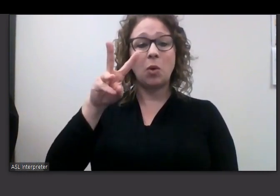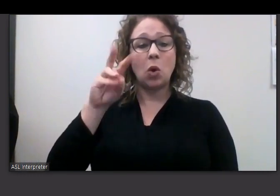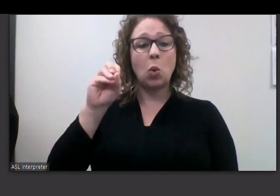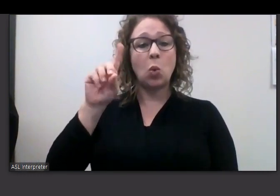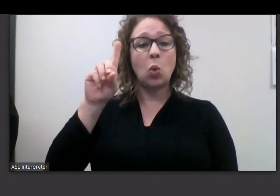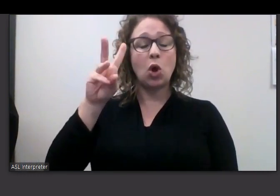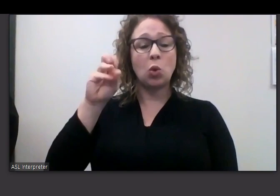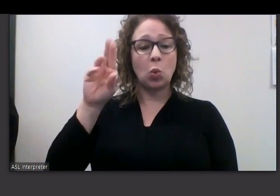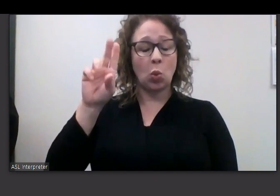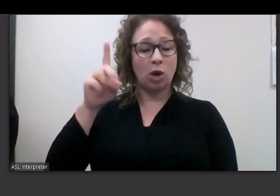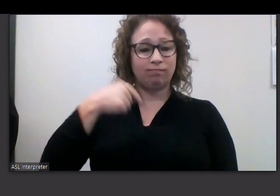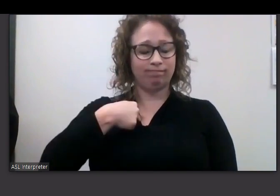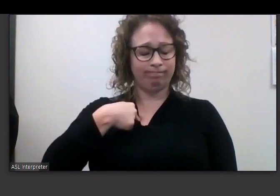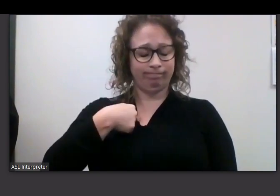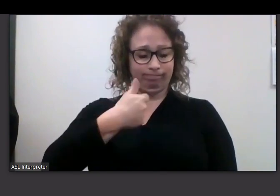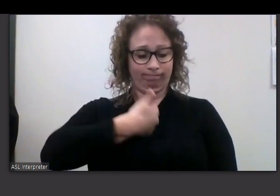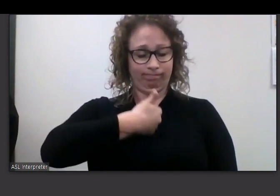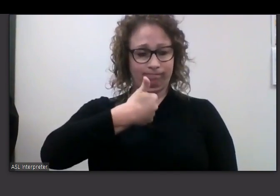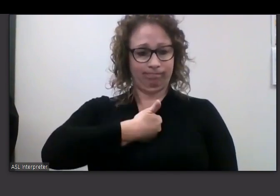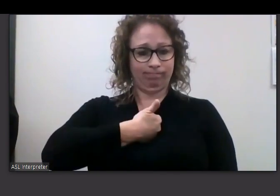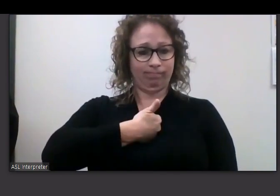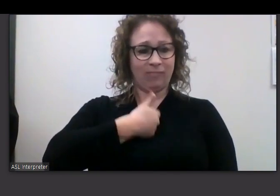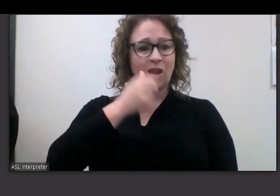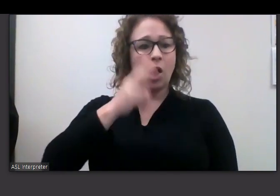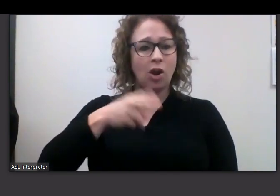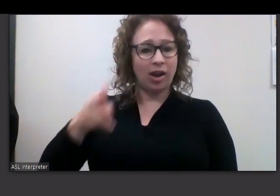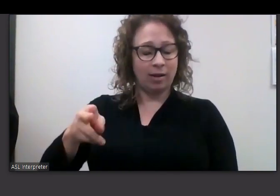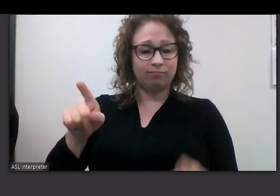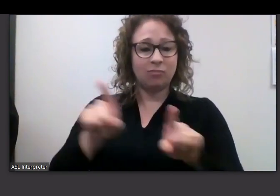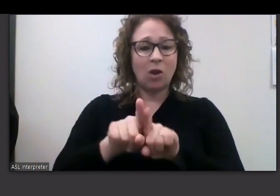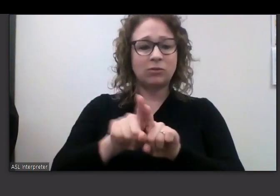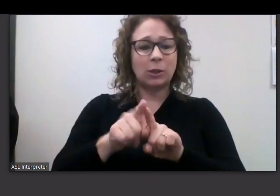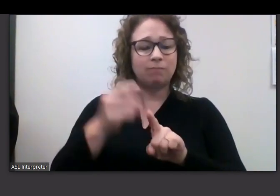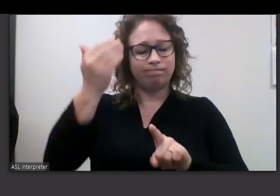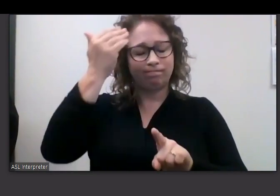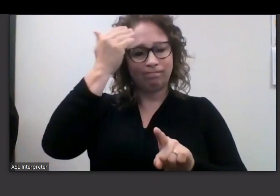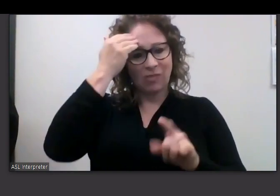but I also know American Sign Language, or ASL.